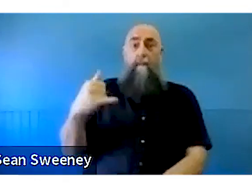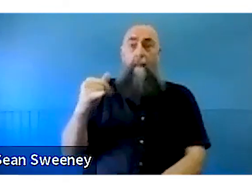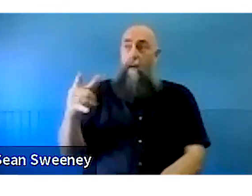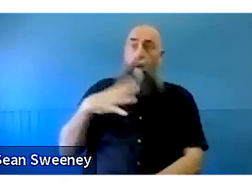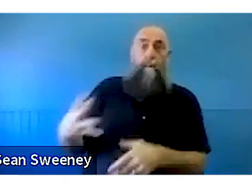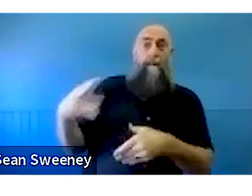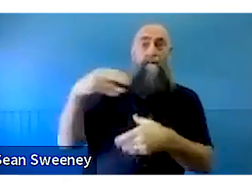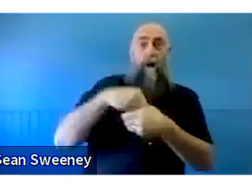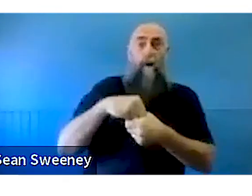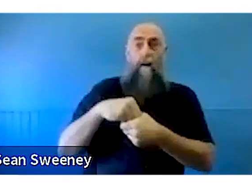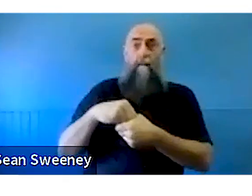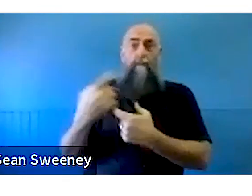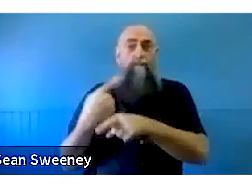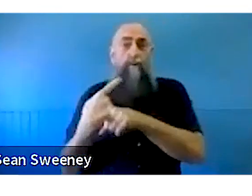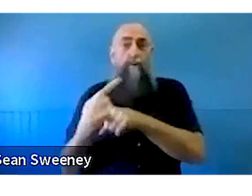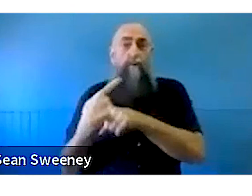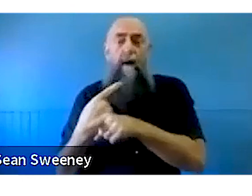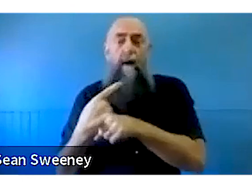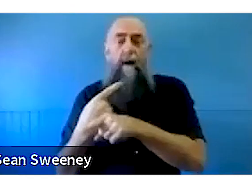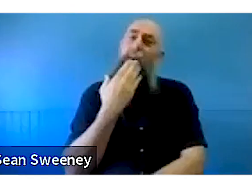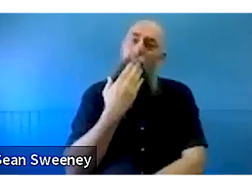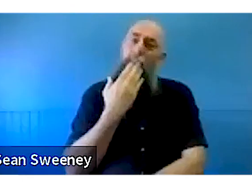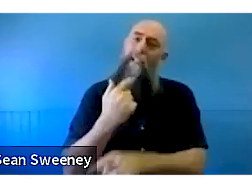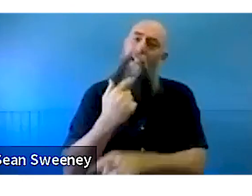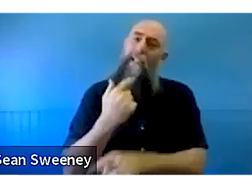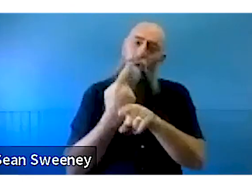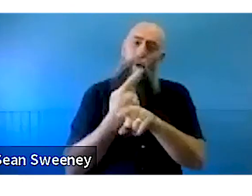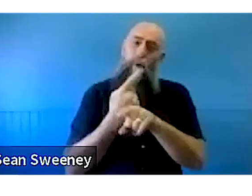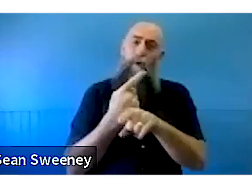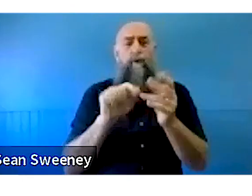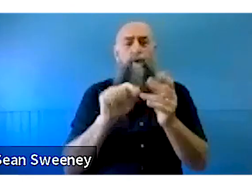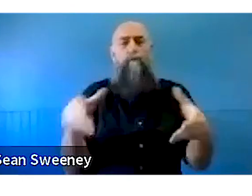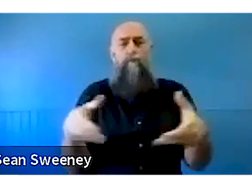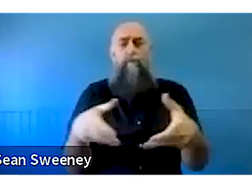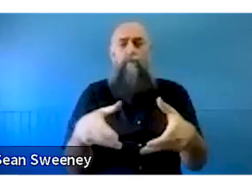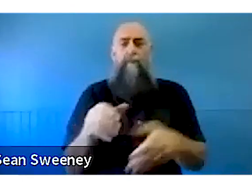And interact with your group. So do some training.